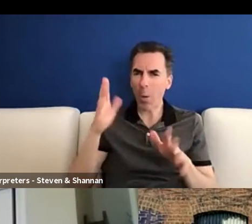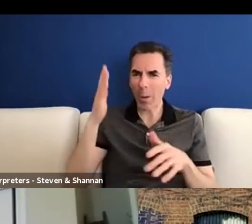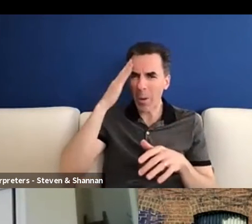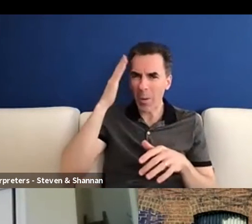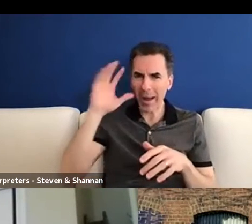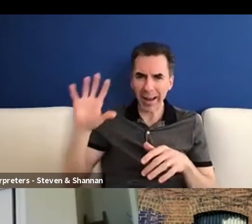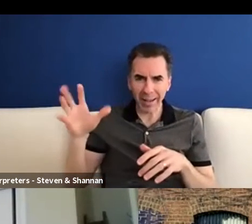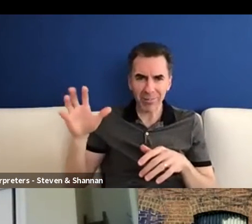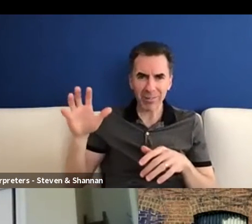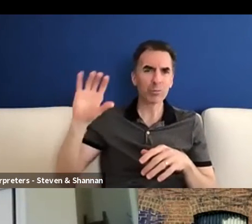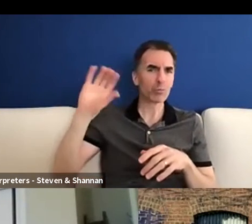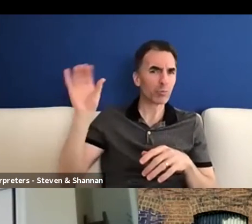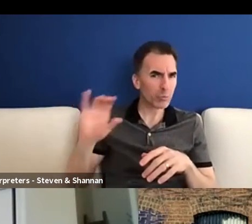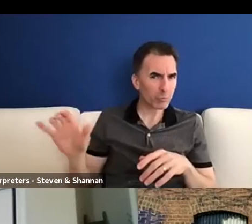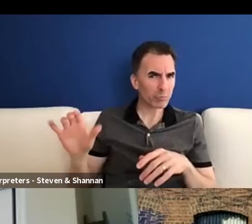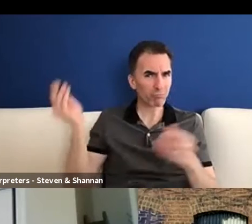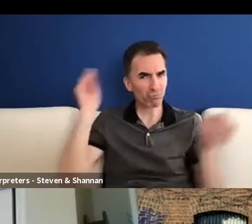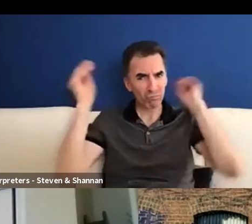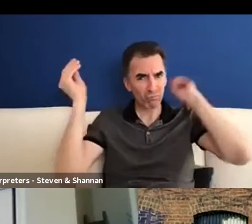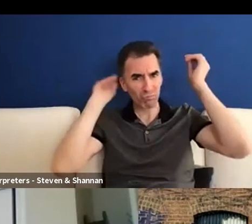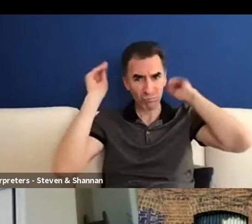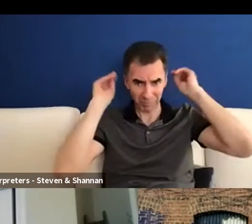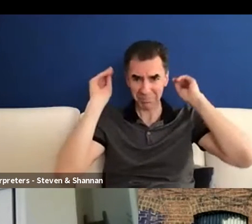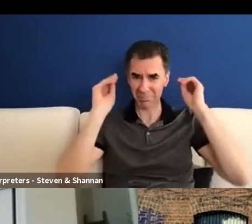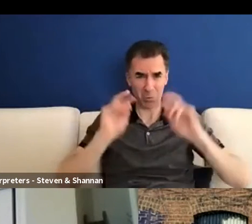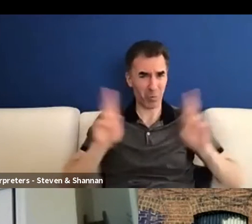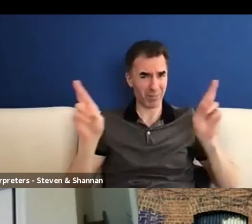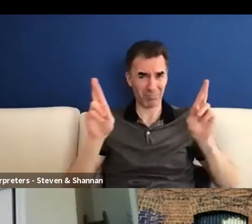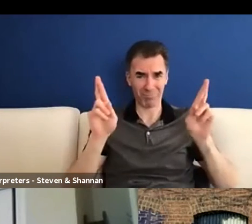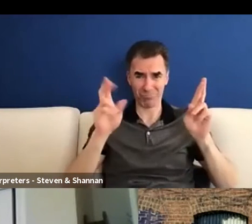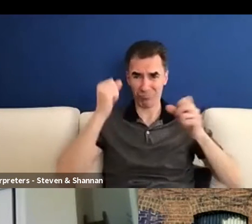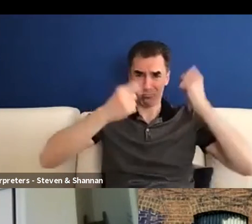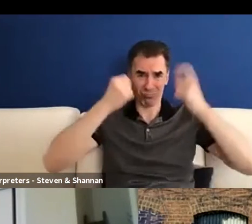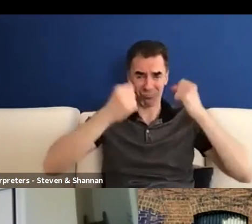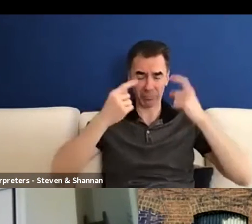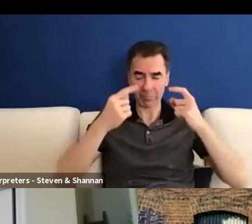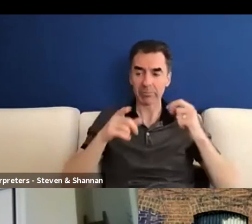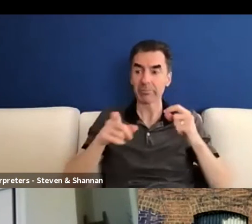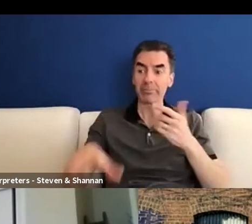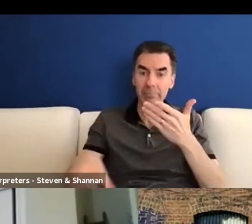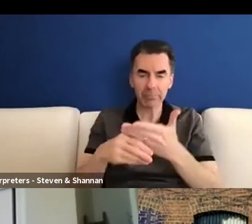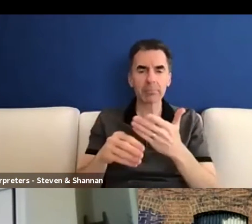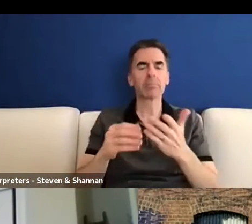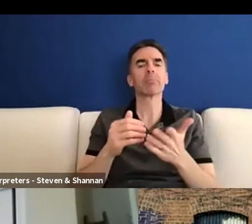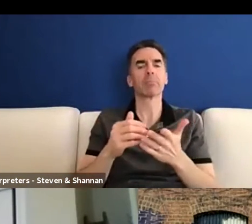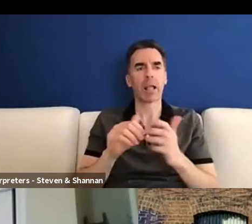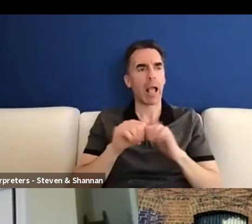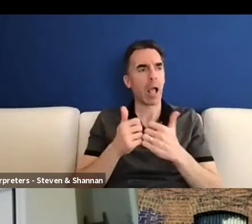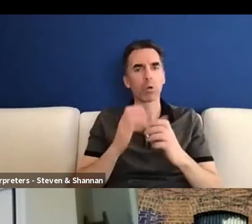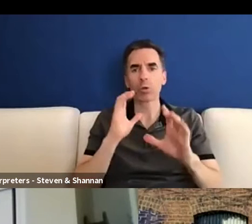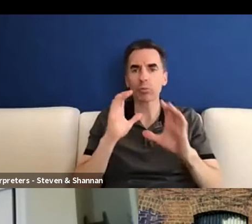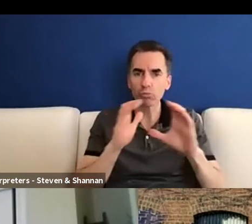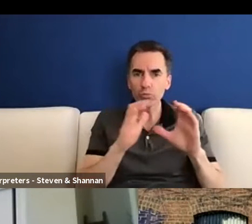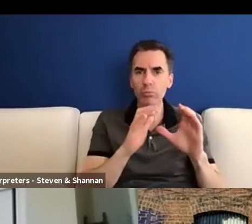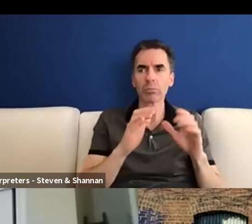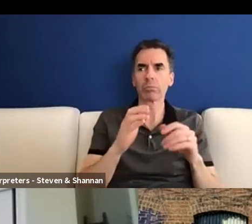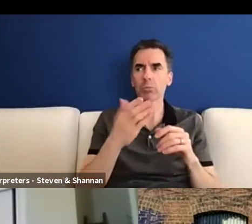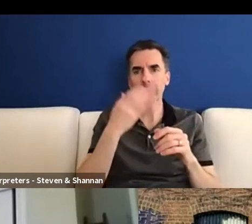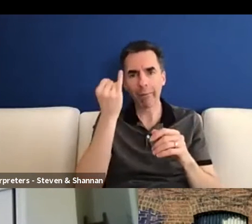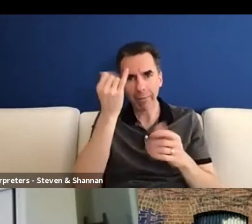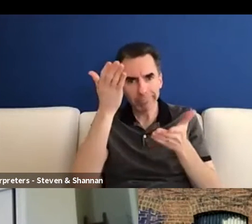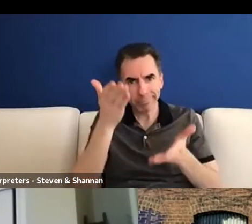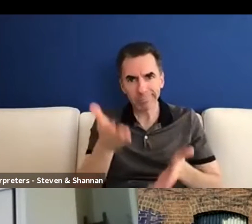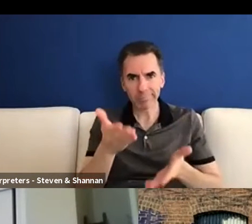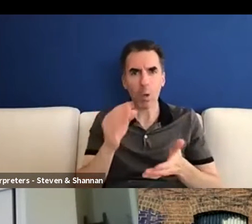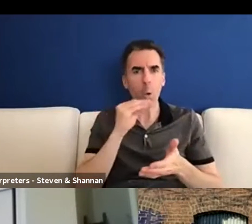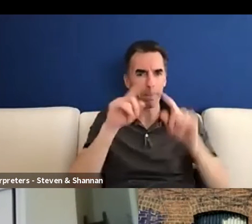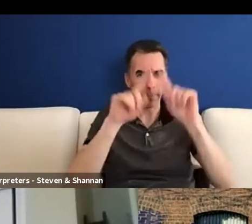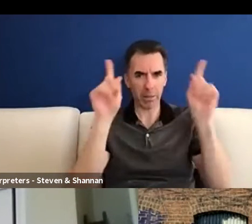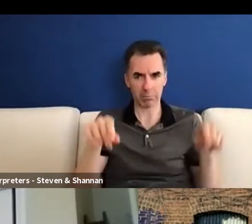zoom. And this is really focused on creating communication strategy, and a homepage. So we we don't anticipate it will take you long.